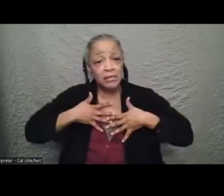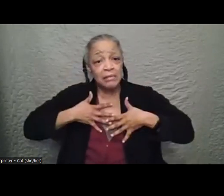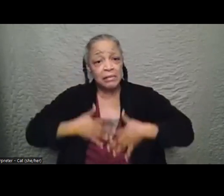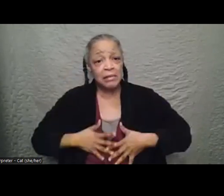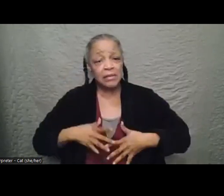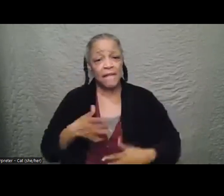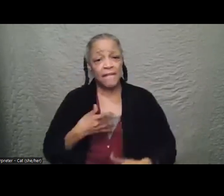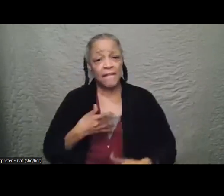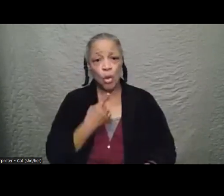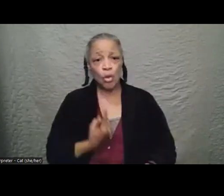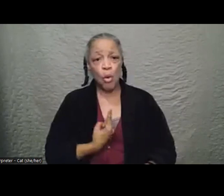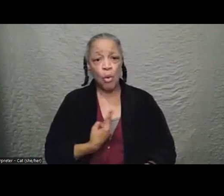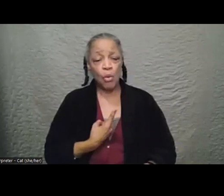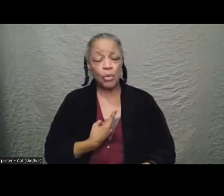She was depressed.